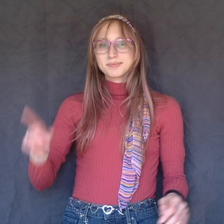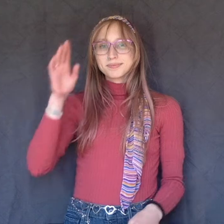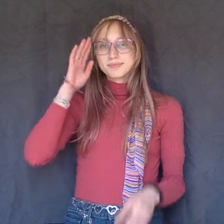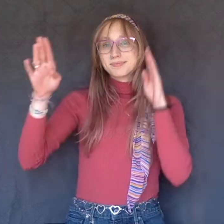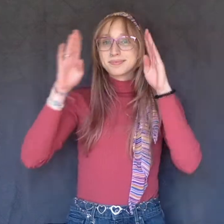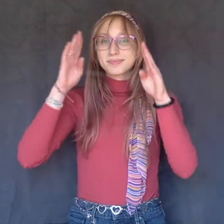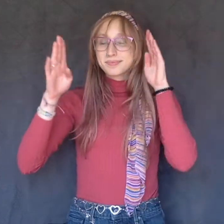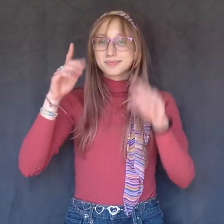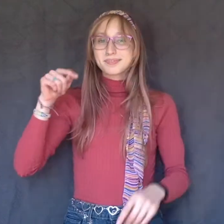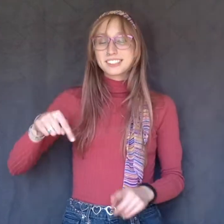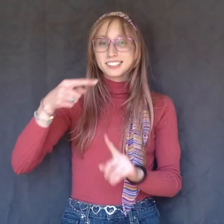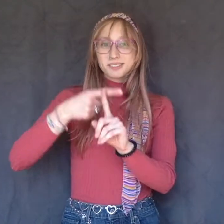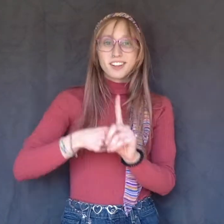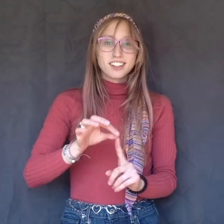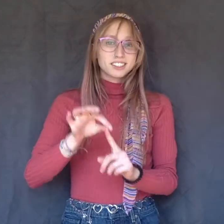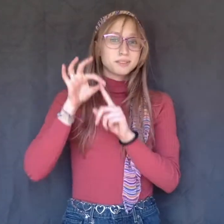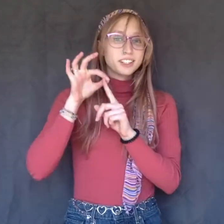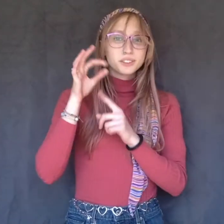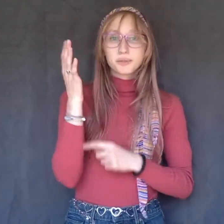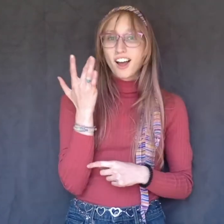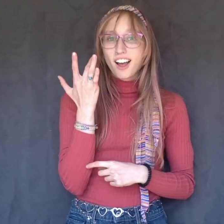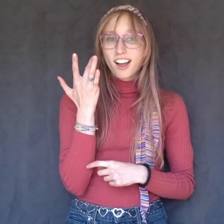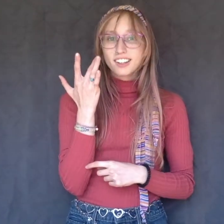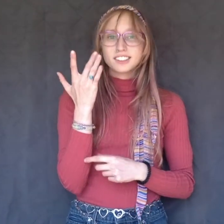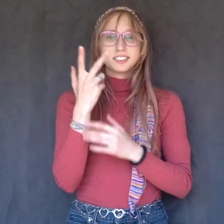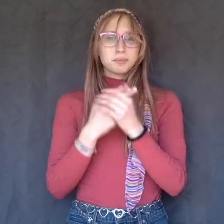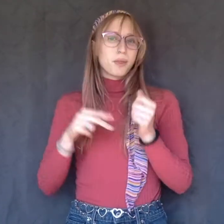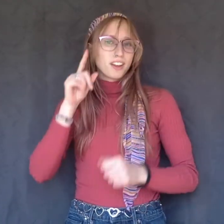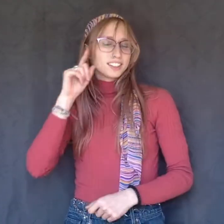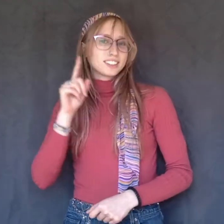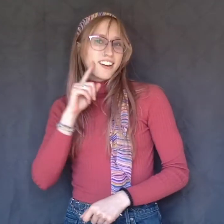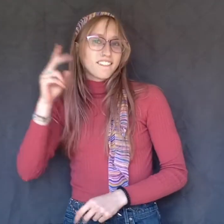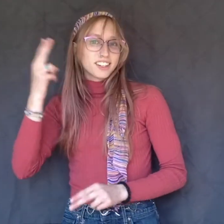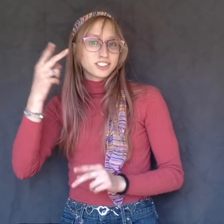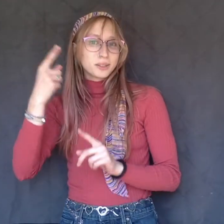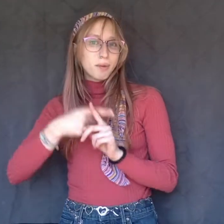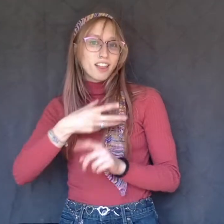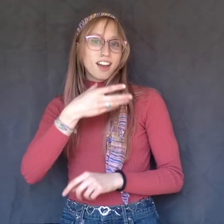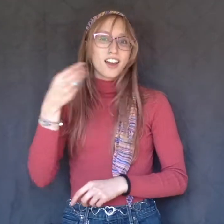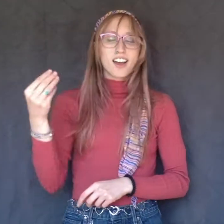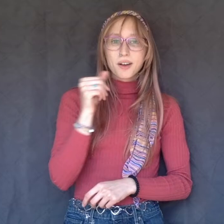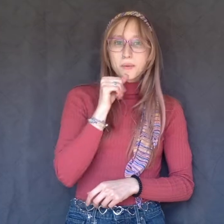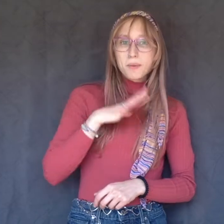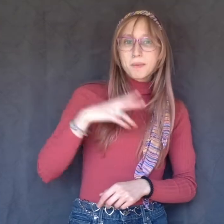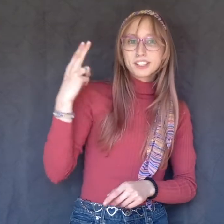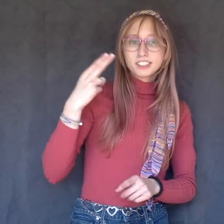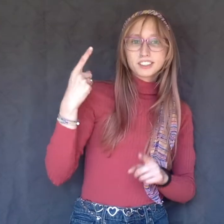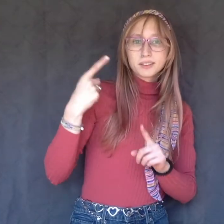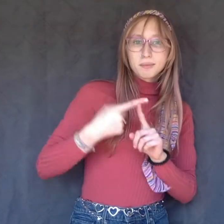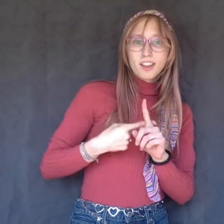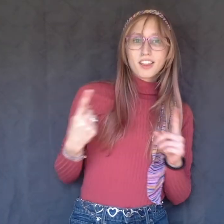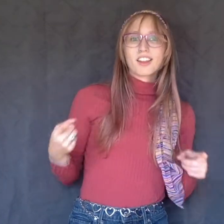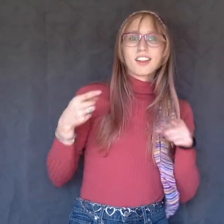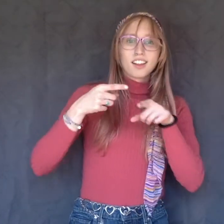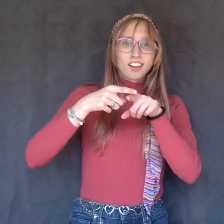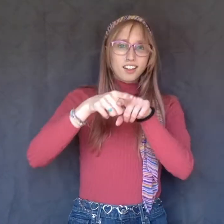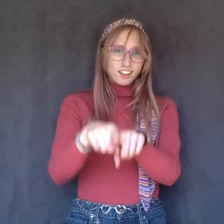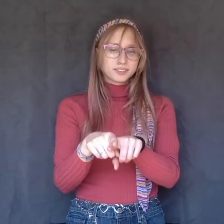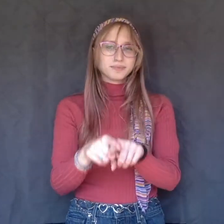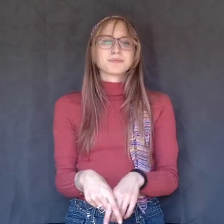Hello all! This month is special because it is both Deaf history month and Women’s history month.